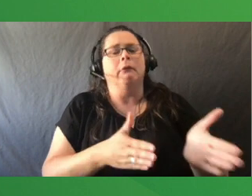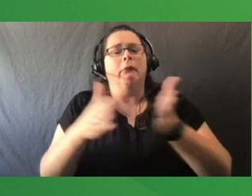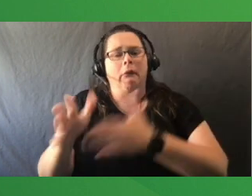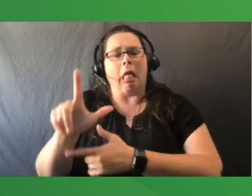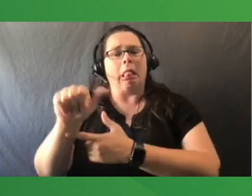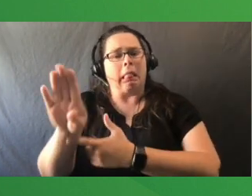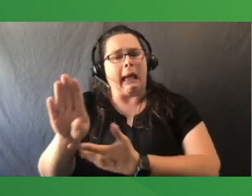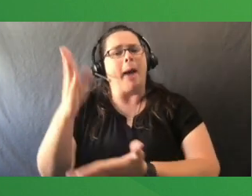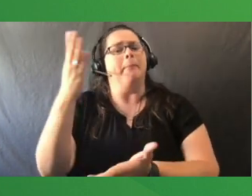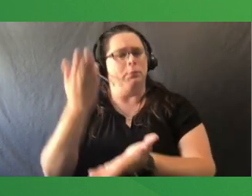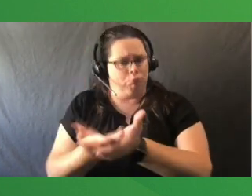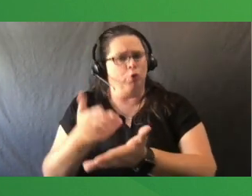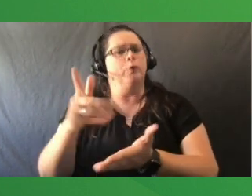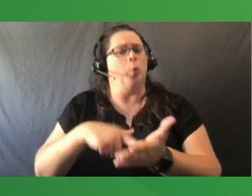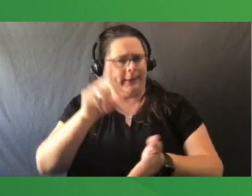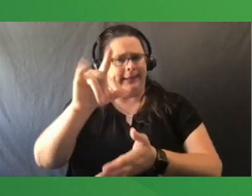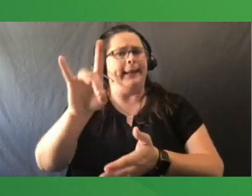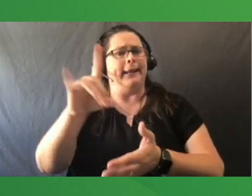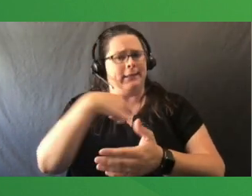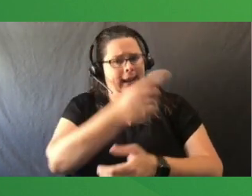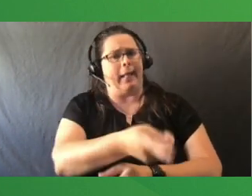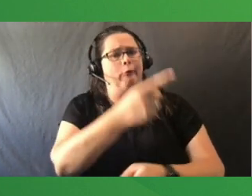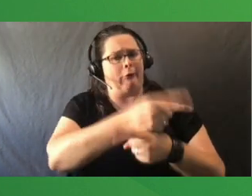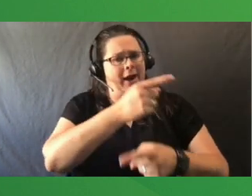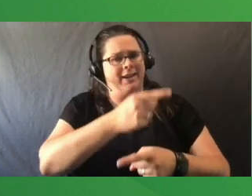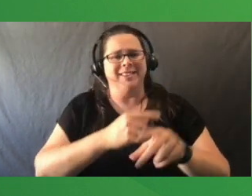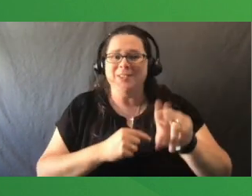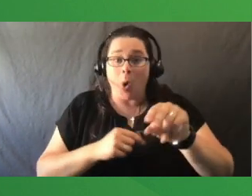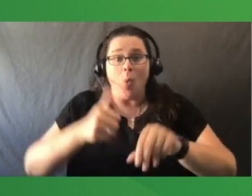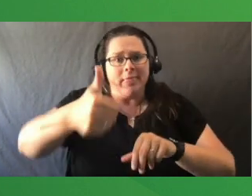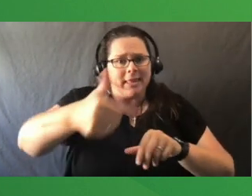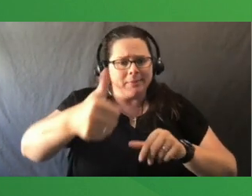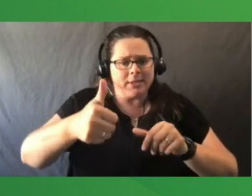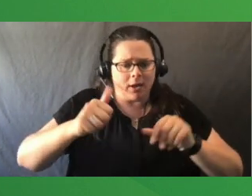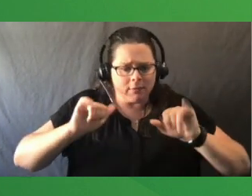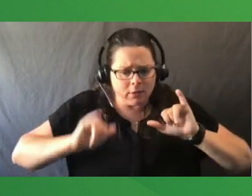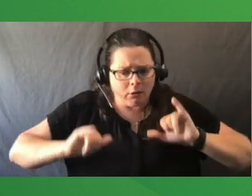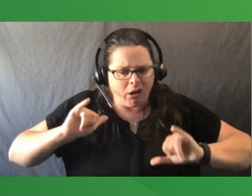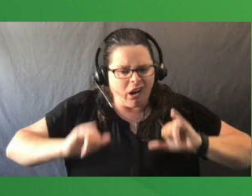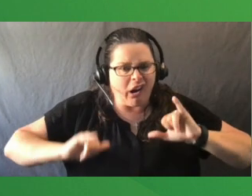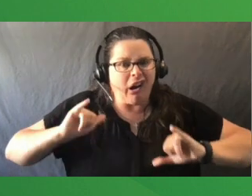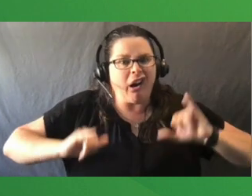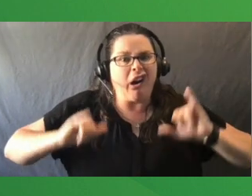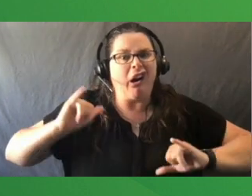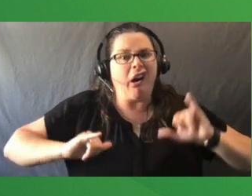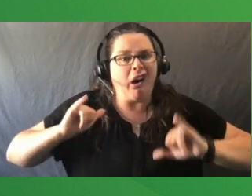them. They're actually figuring out those ideas through doing the science.